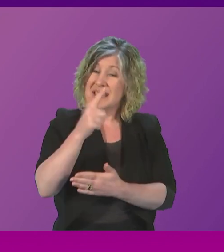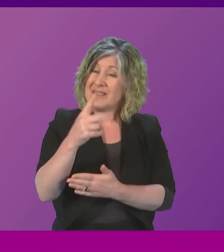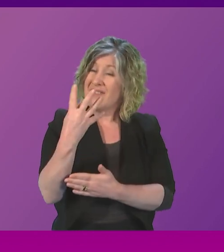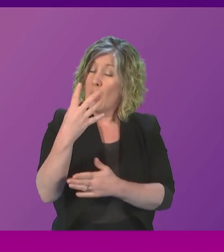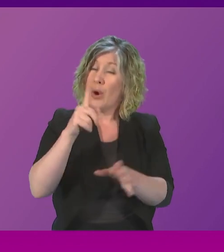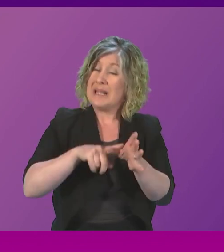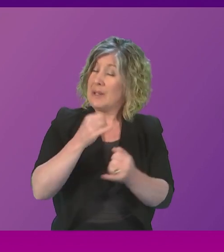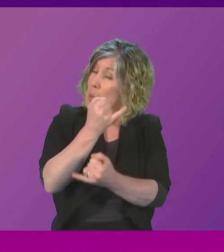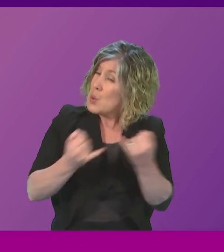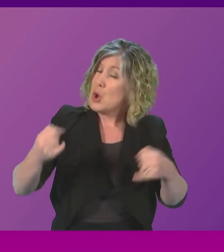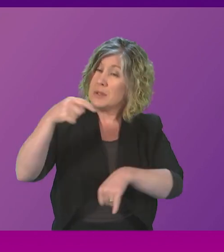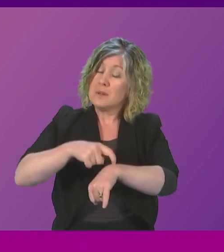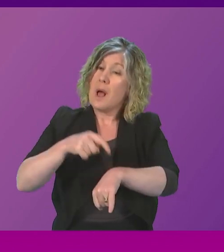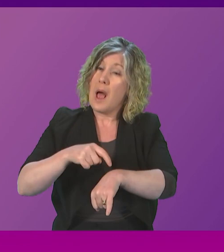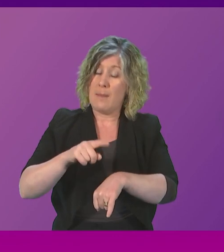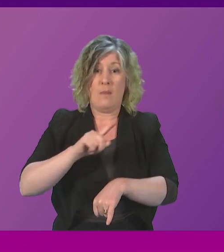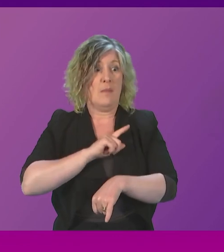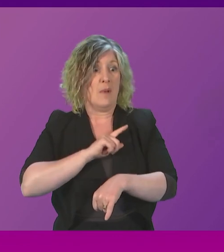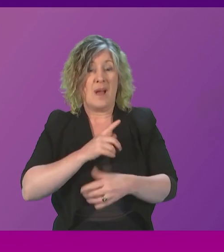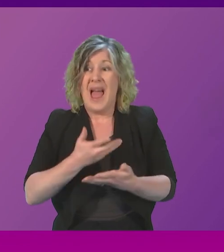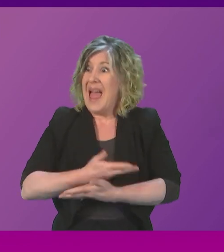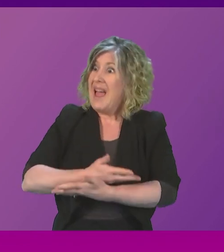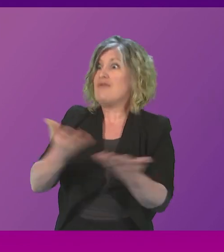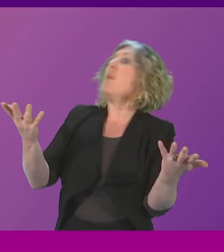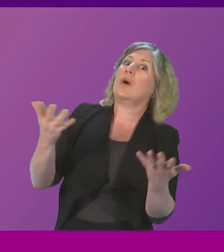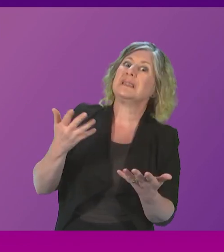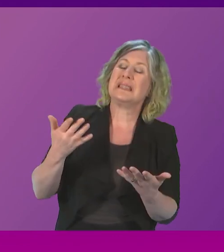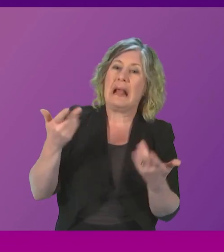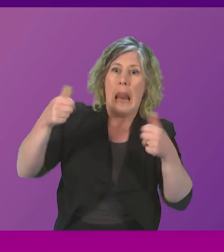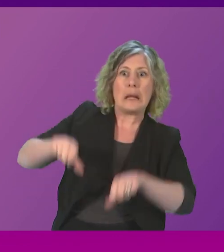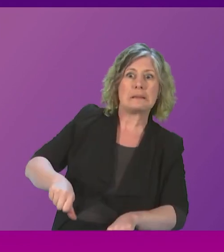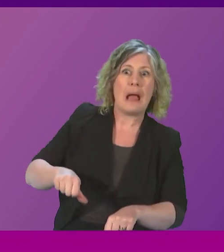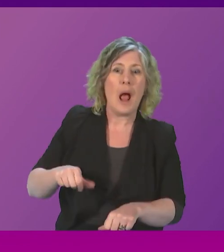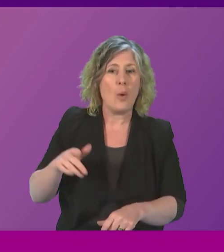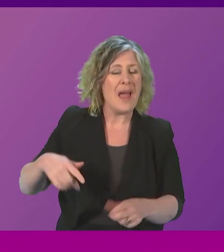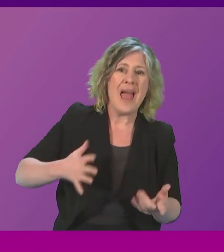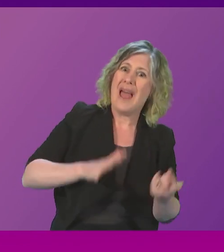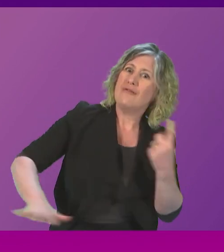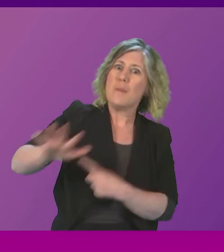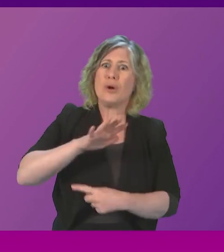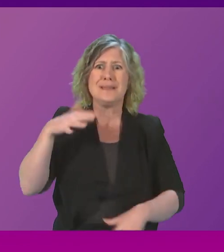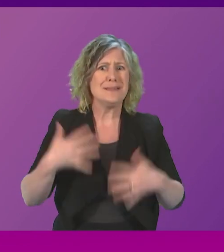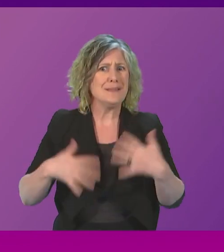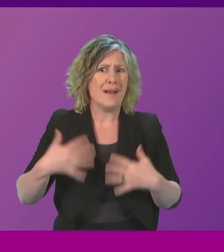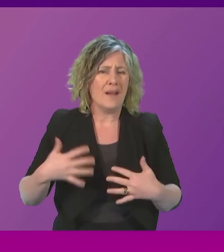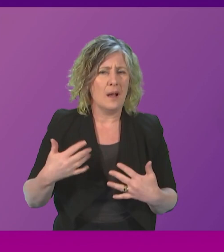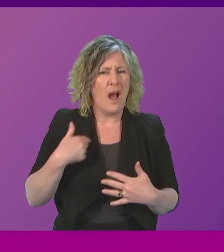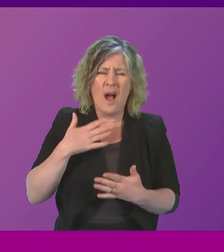in its 74-year existence. Of course, I not only offer an apology but express deep regret to anybody who has been